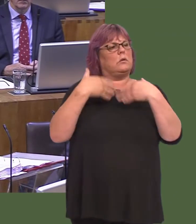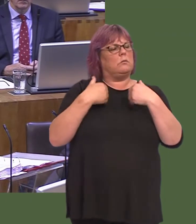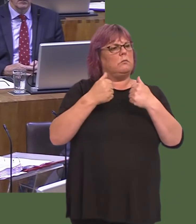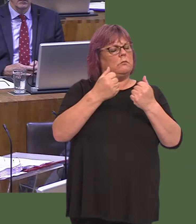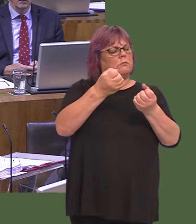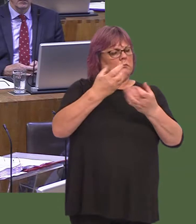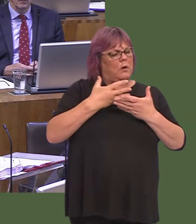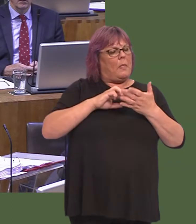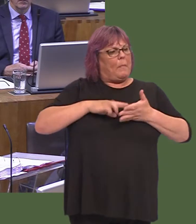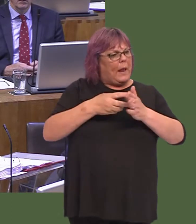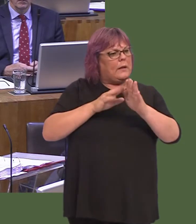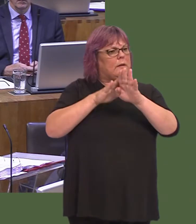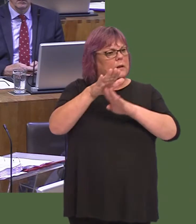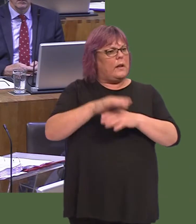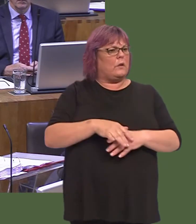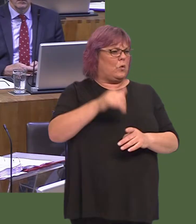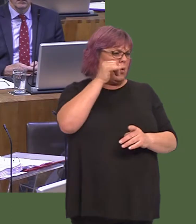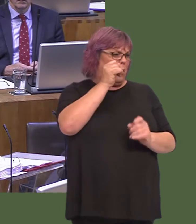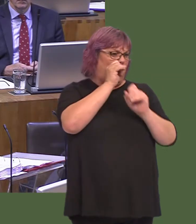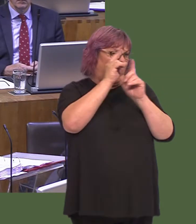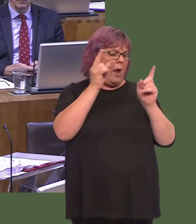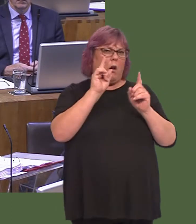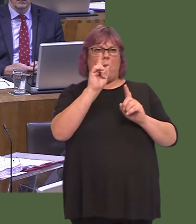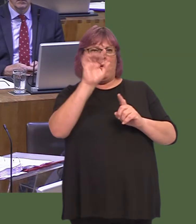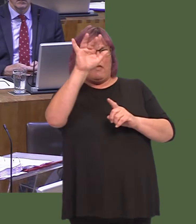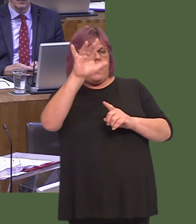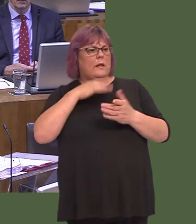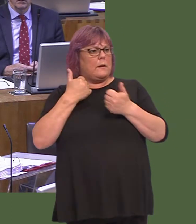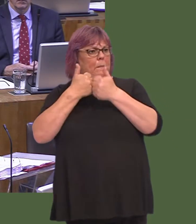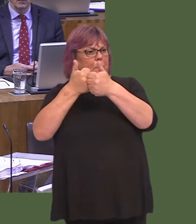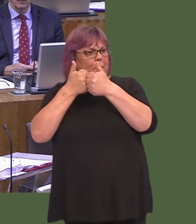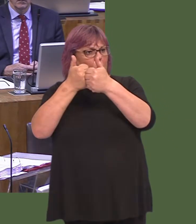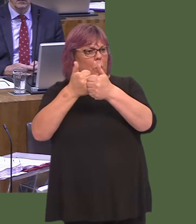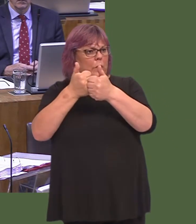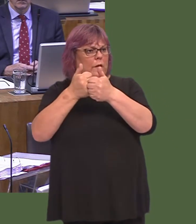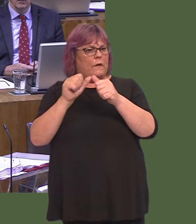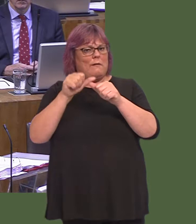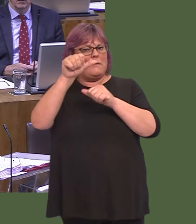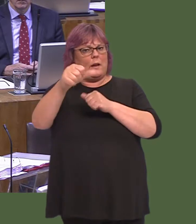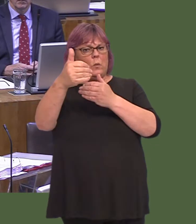He was also clear about the significant challenges that do remain, and the support that will be in place for the next phase of work.